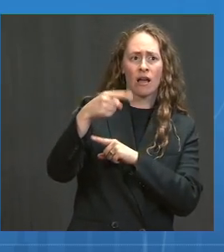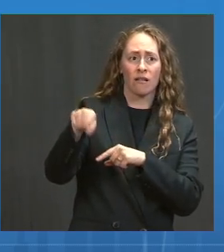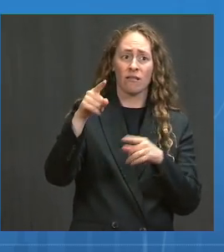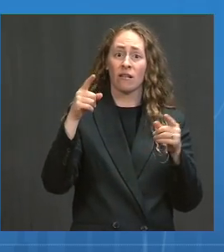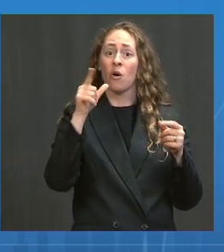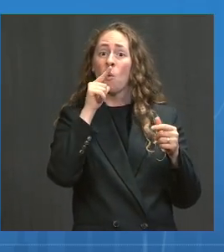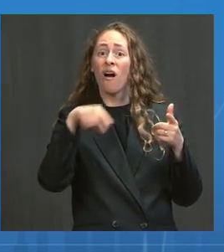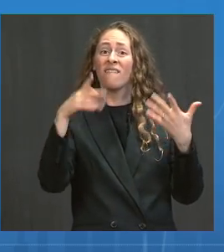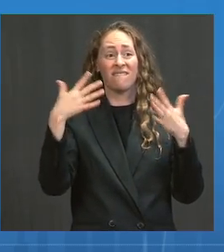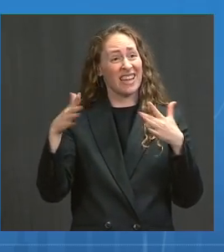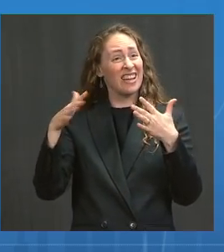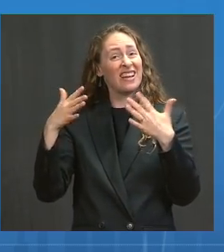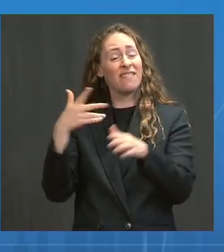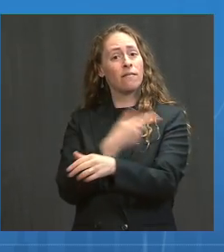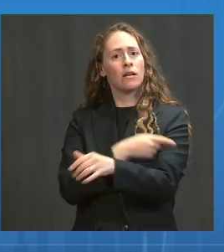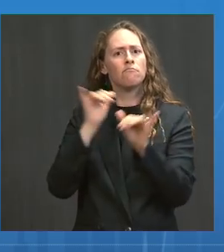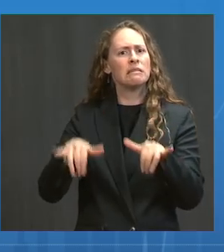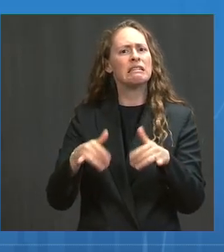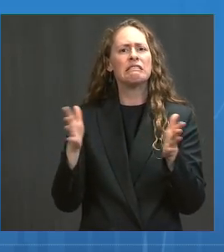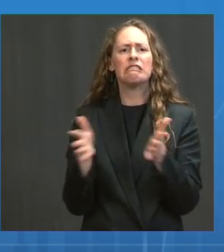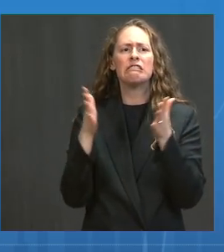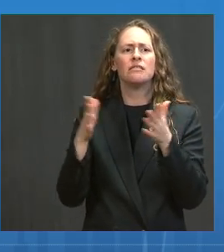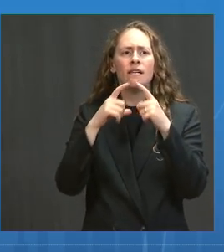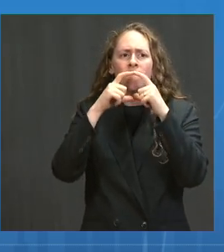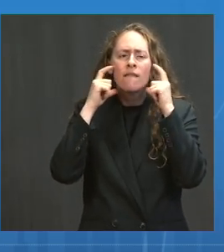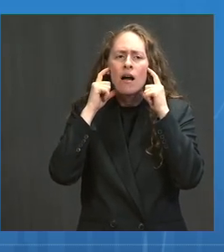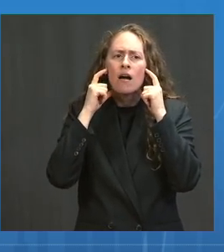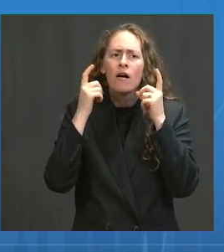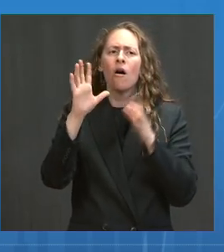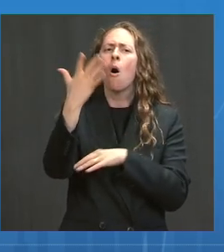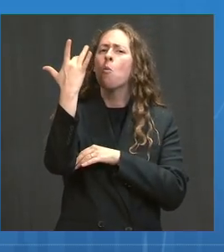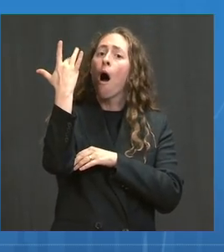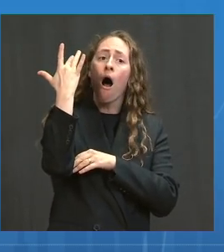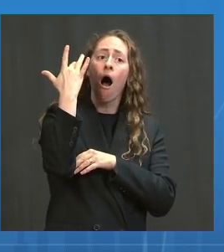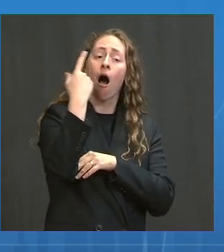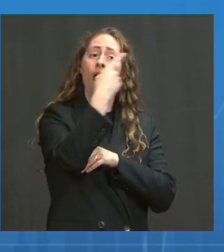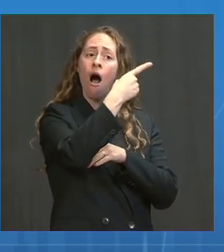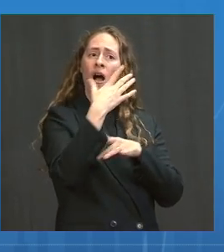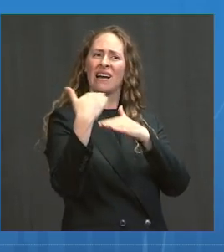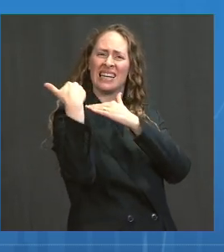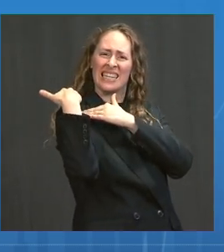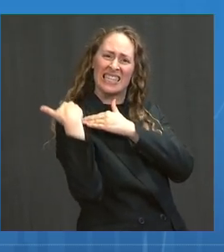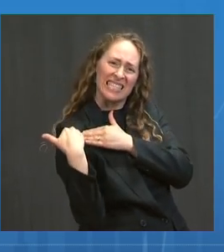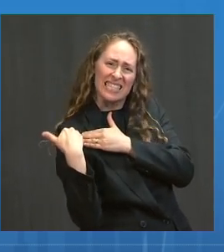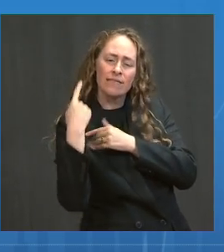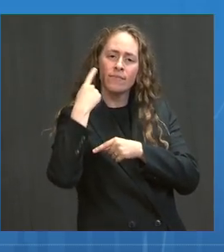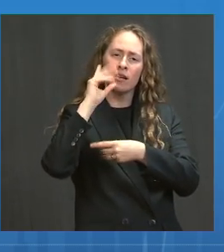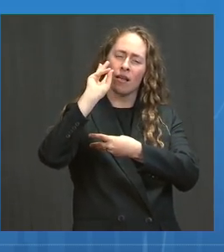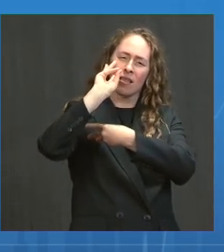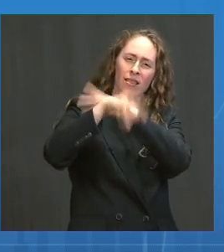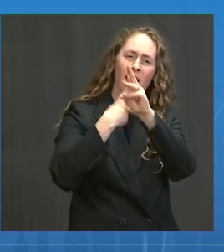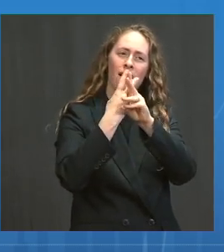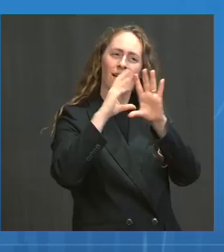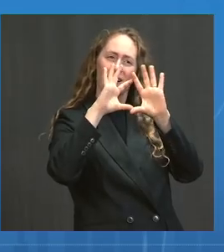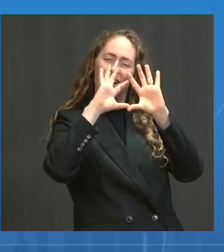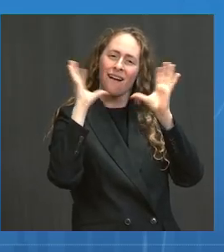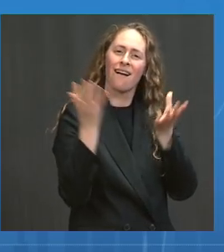There's a reason for that. The WHO is responsible for the planet as a whole. It's different in the world in general,